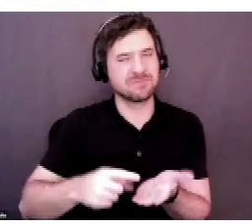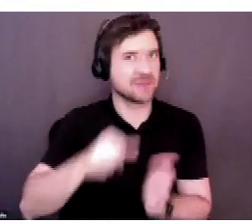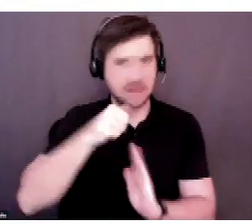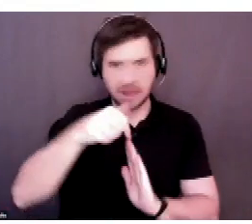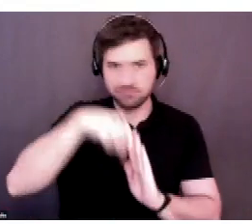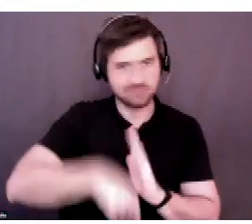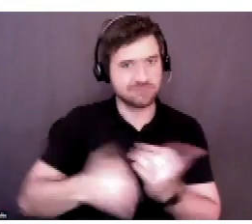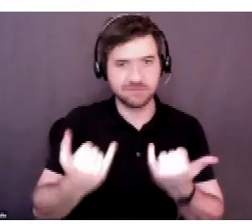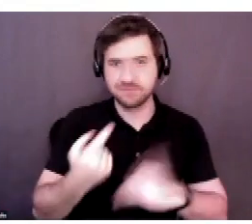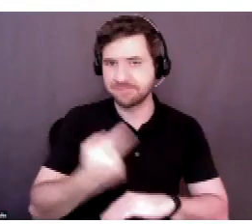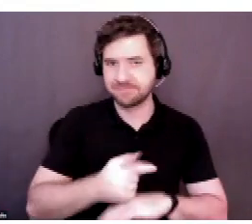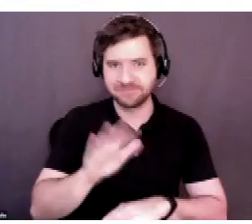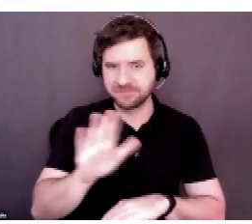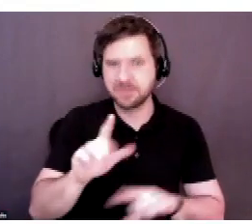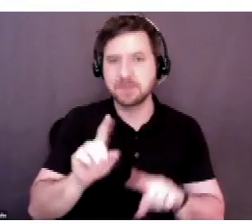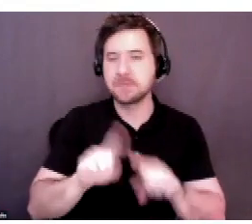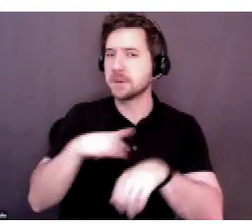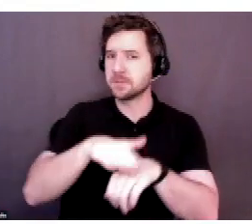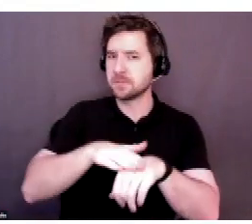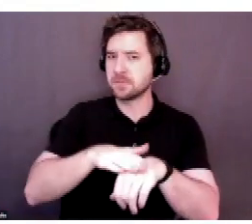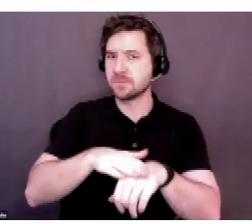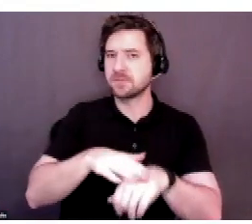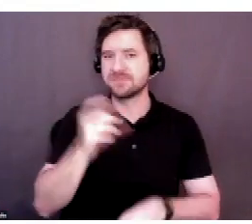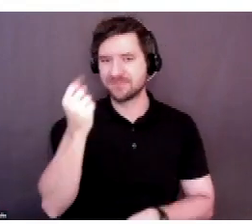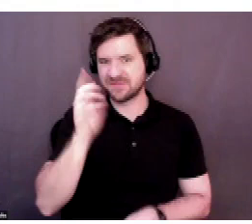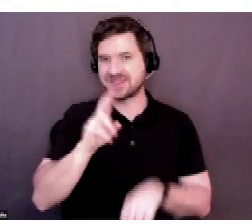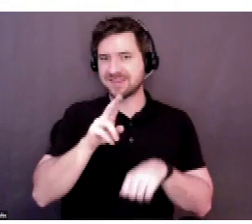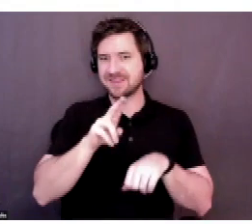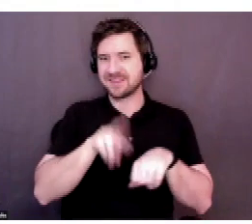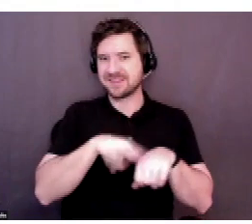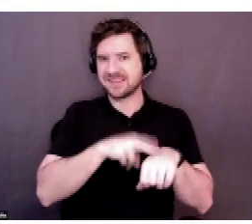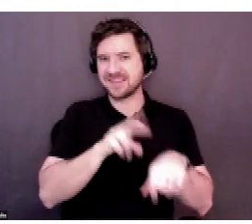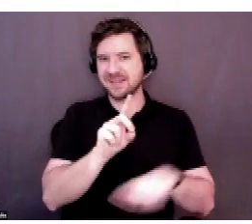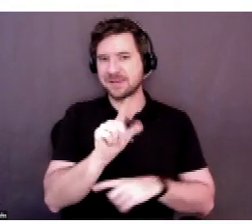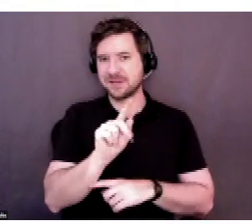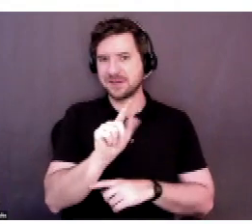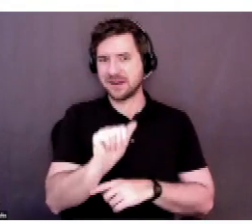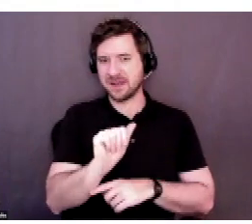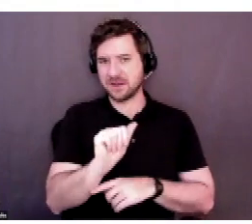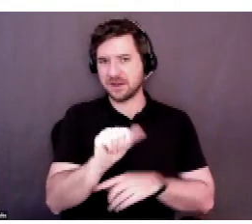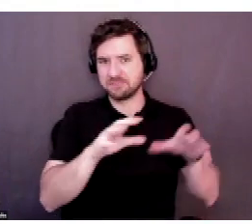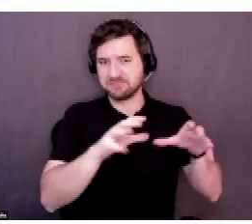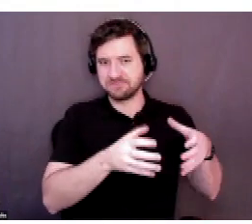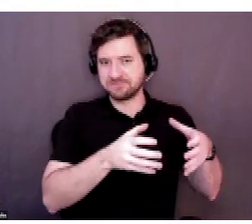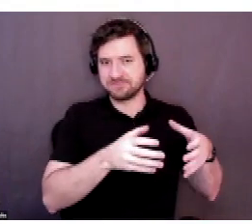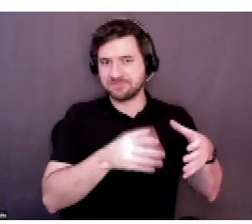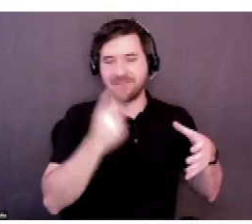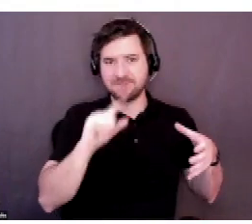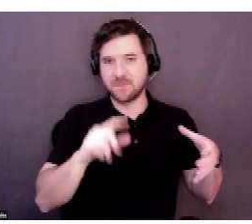Our national data sets on pregnancy and disability often do not reflect